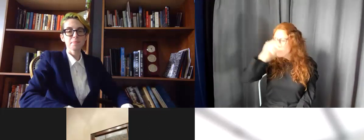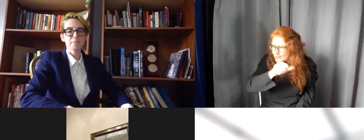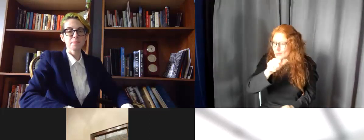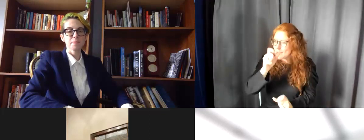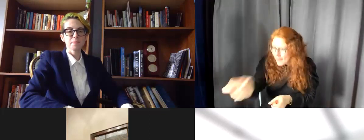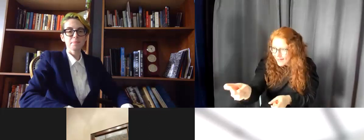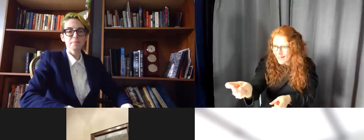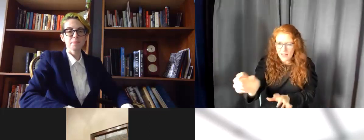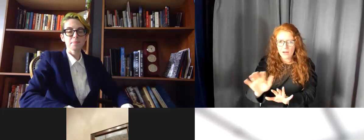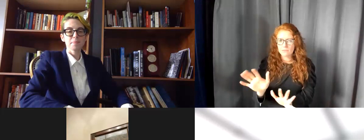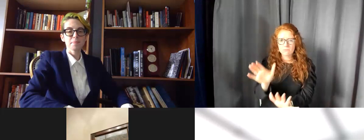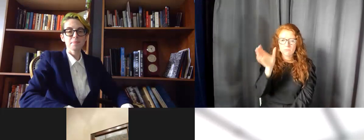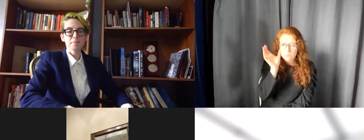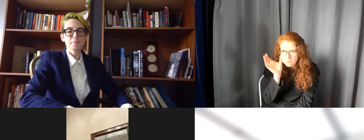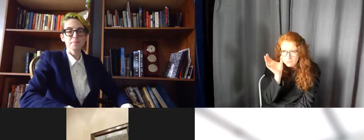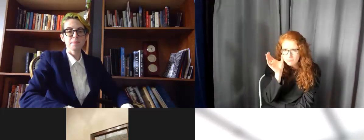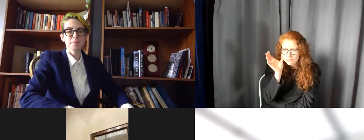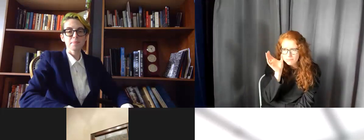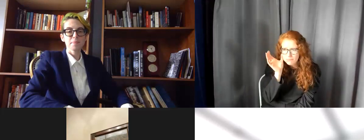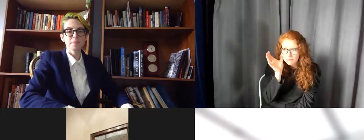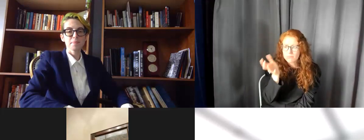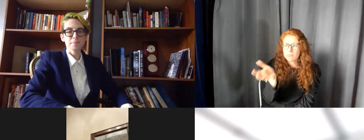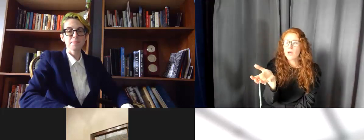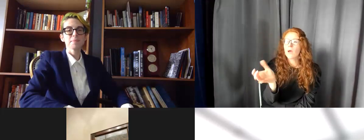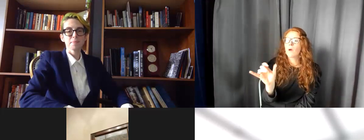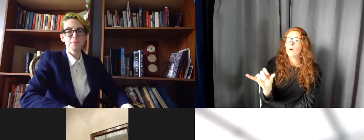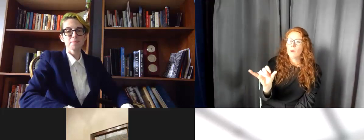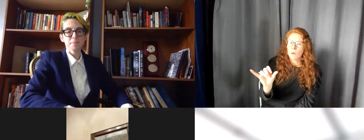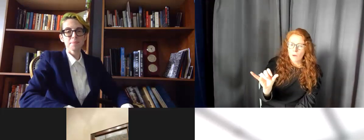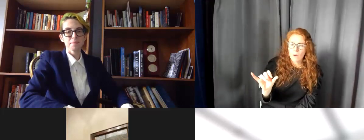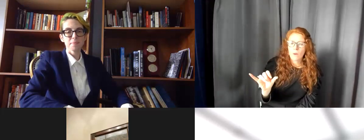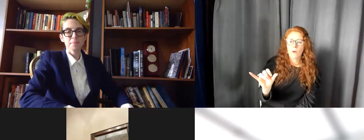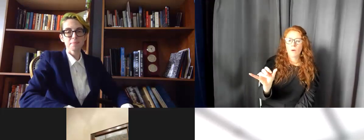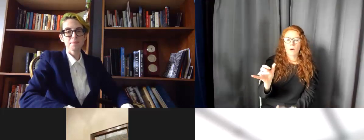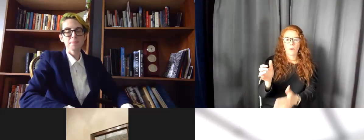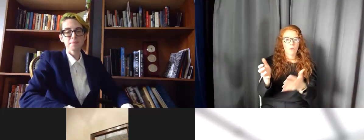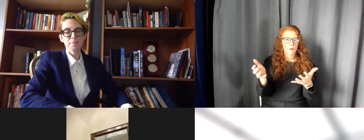Jordan Radford: Like those 5. Of course they they would have their meetings that would last since 3 am.